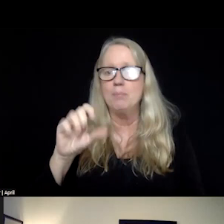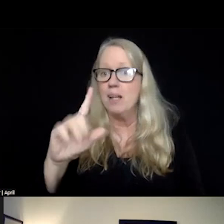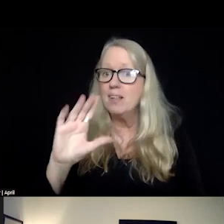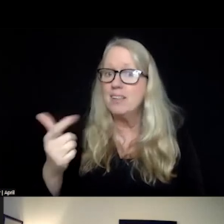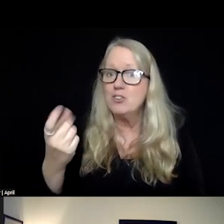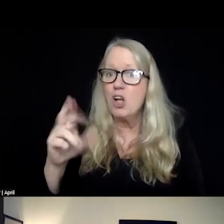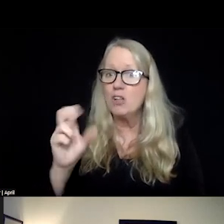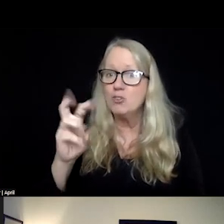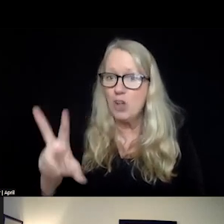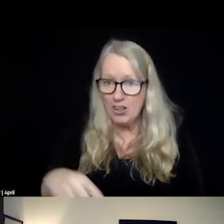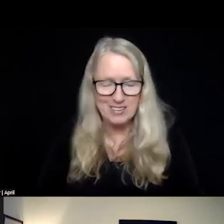THANK YOU.